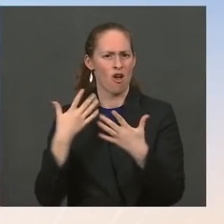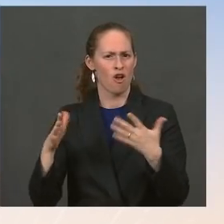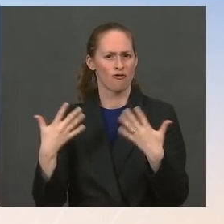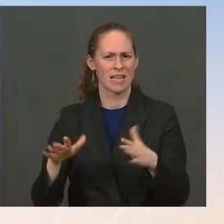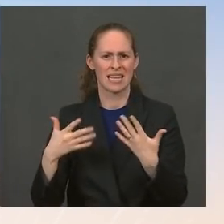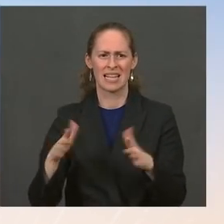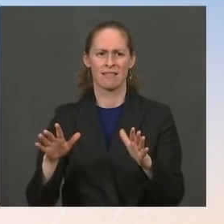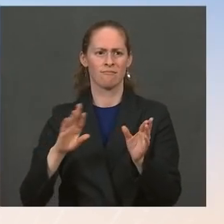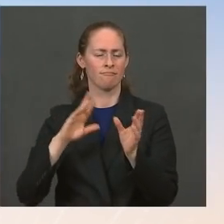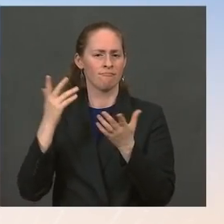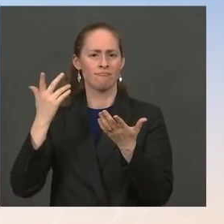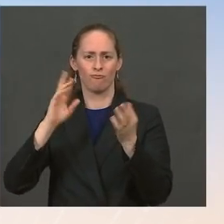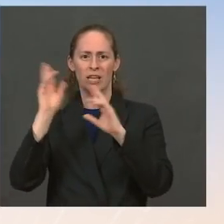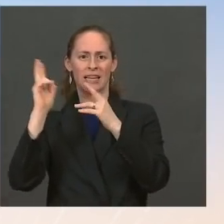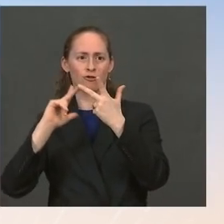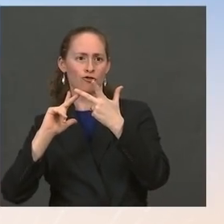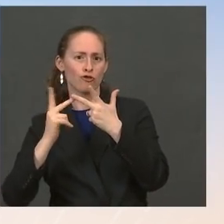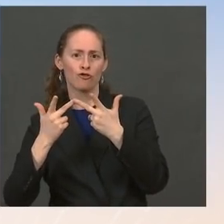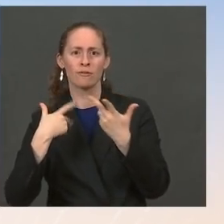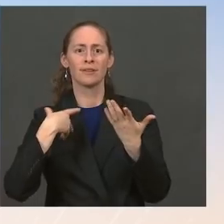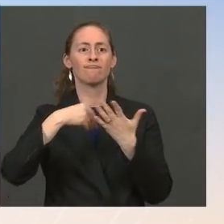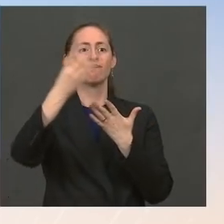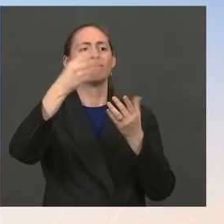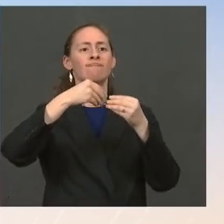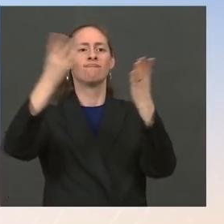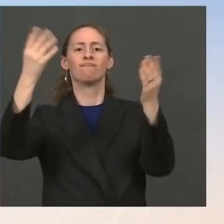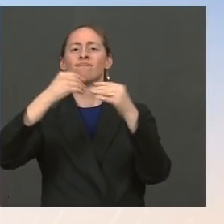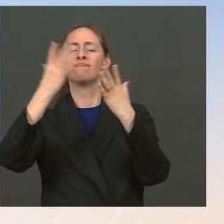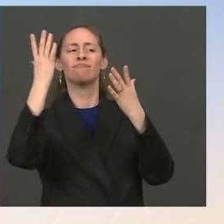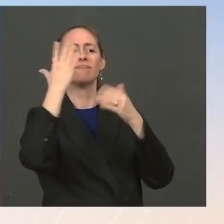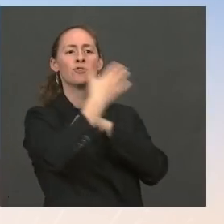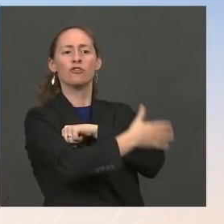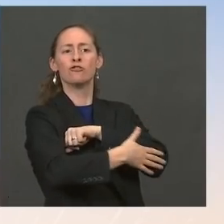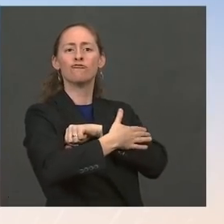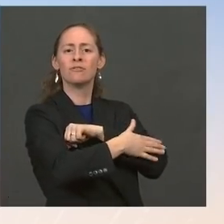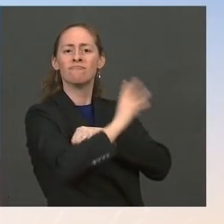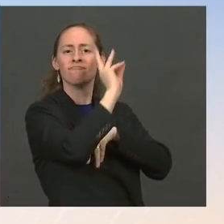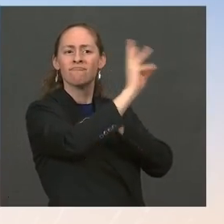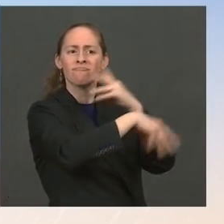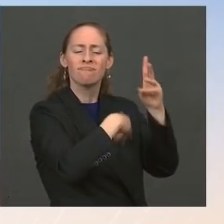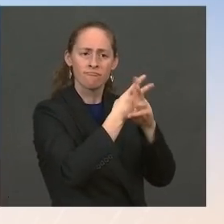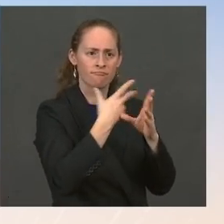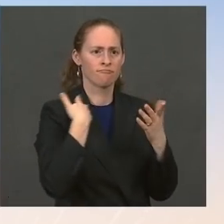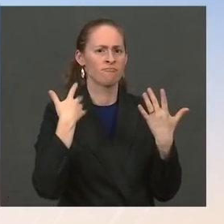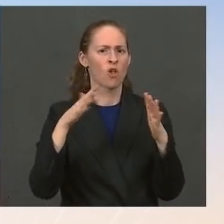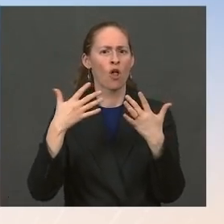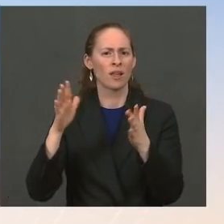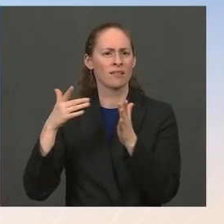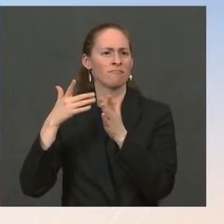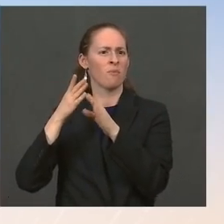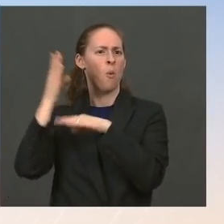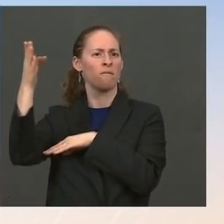We've made it accessible. We have also secured 10 million doses of -- as I noted -- of the antiviral pills.